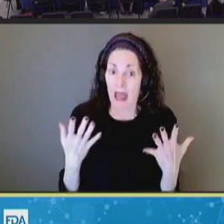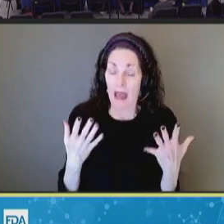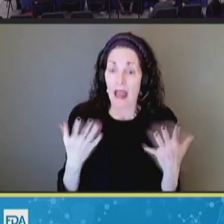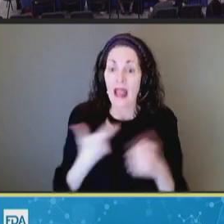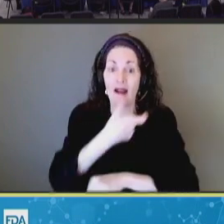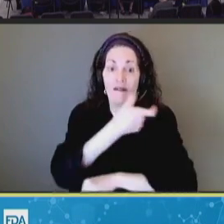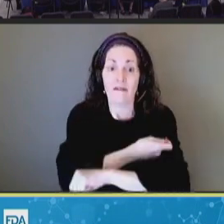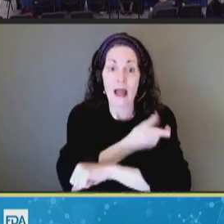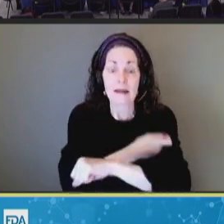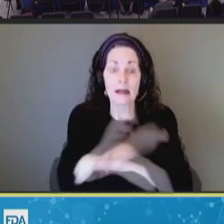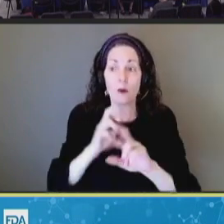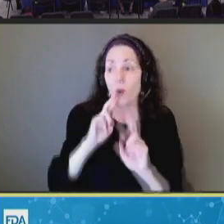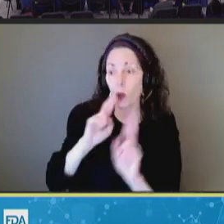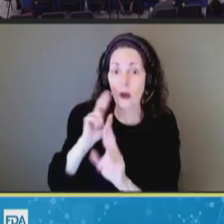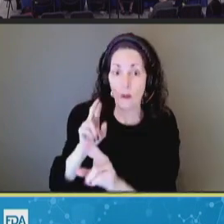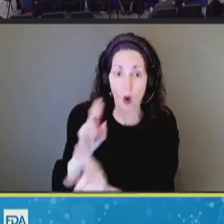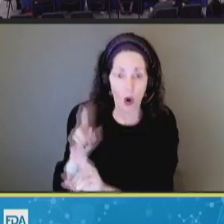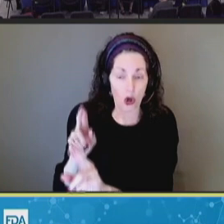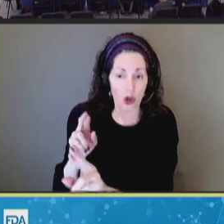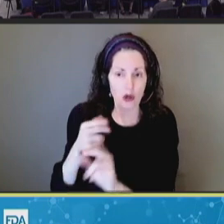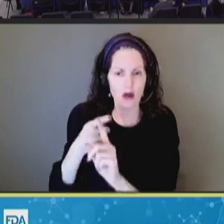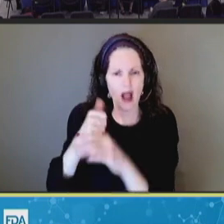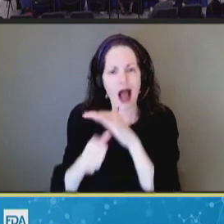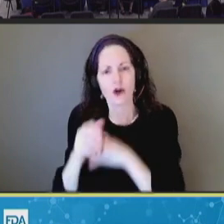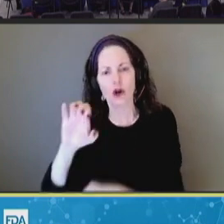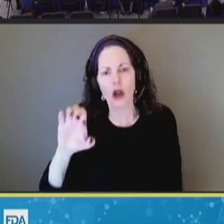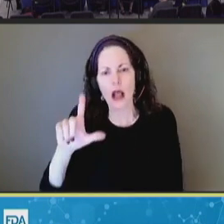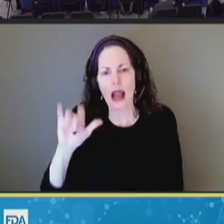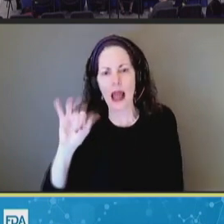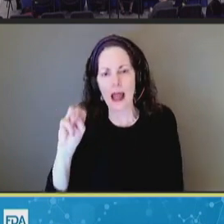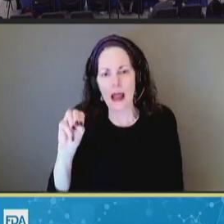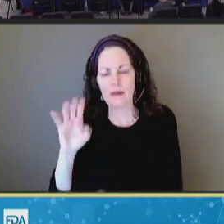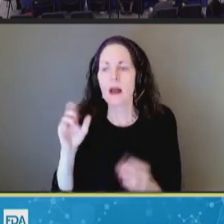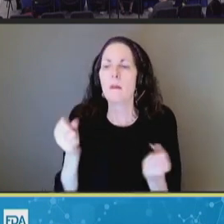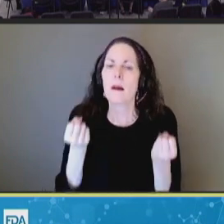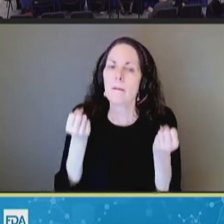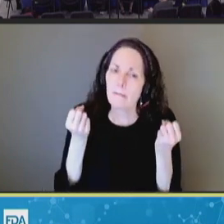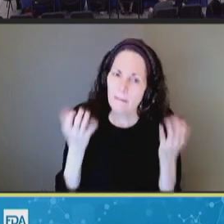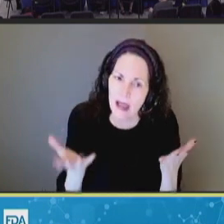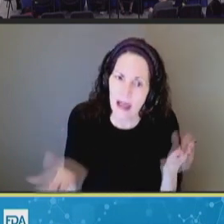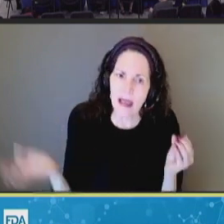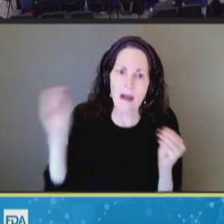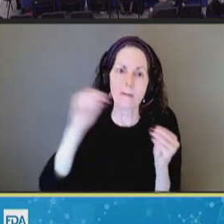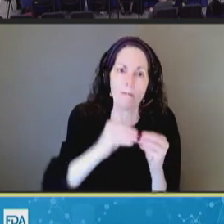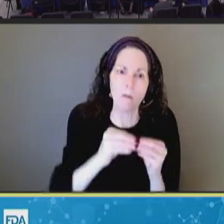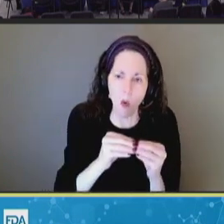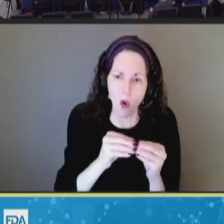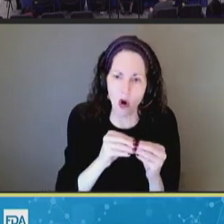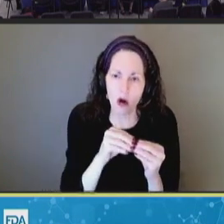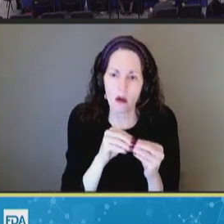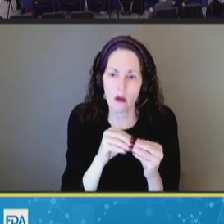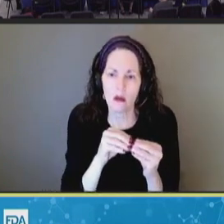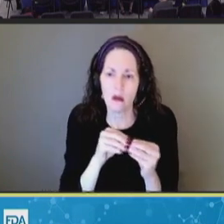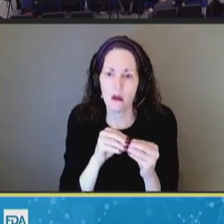by providers in the claims databases, there were many more that were -- many more vaccinations that